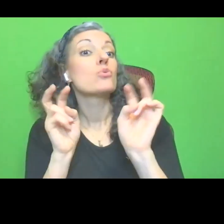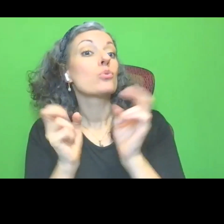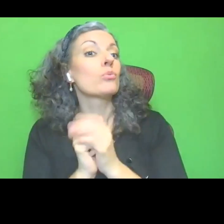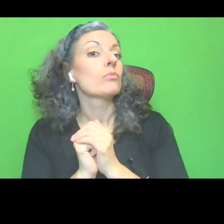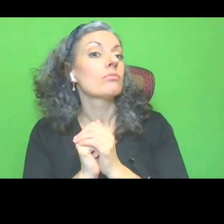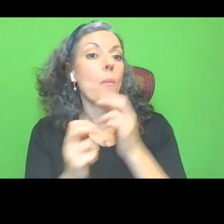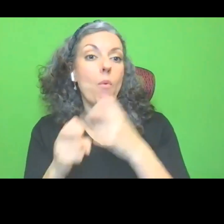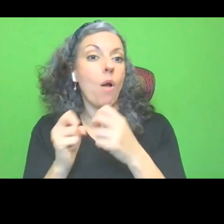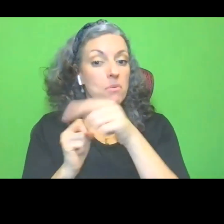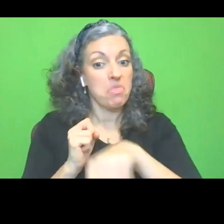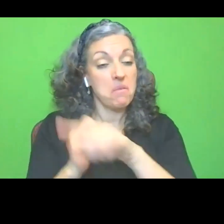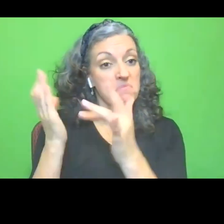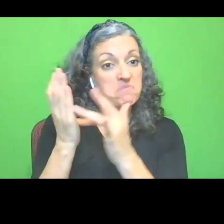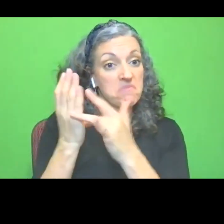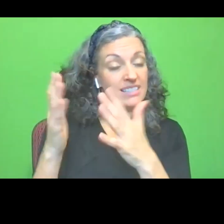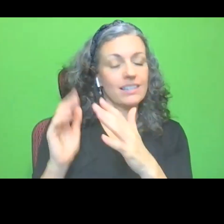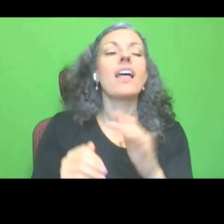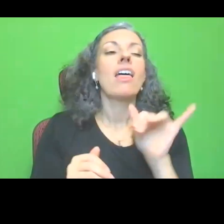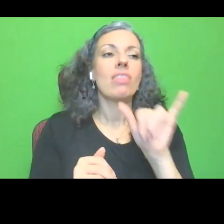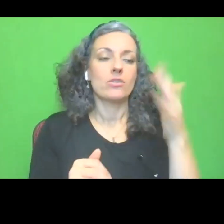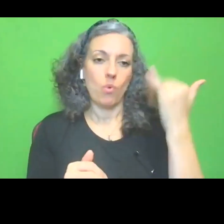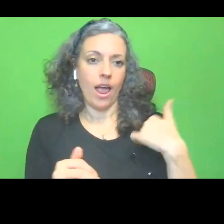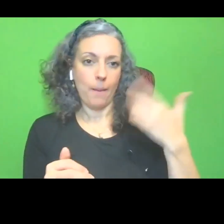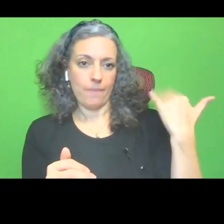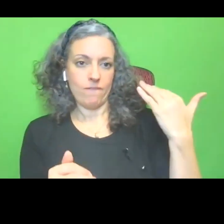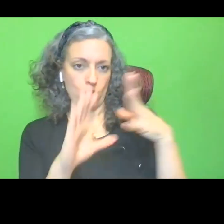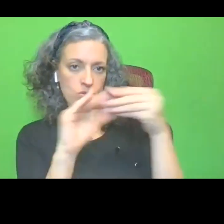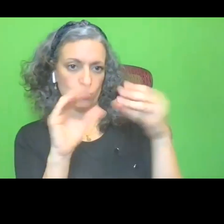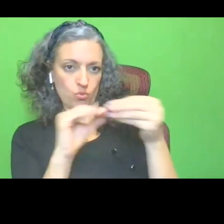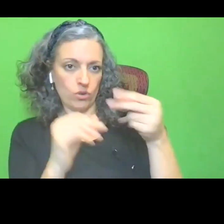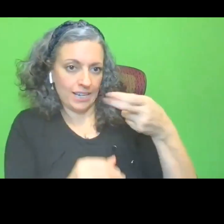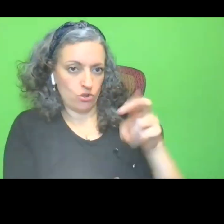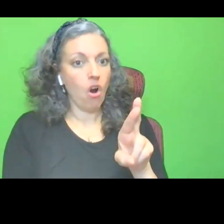That's why I mentioned HR, which made me think about it as a technology group within organizations.